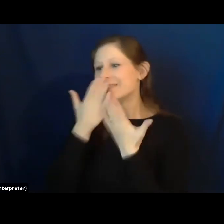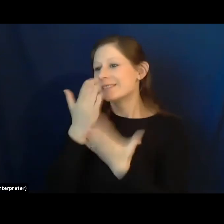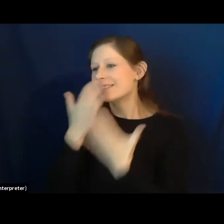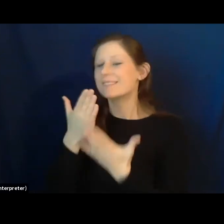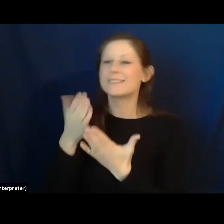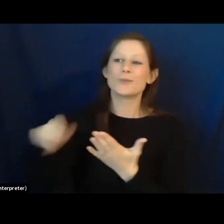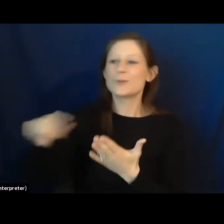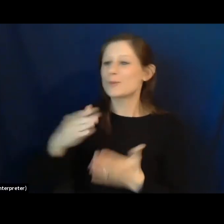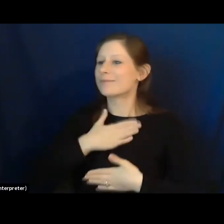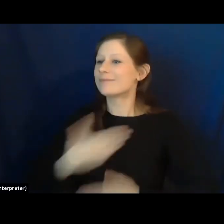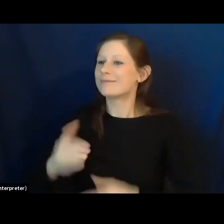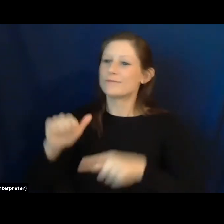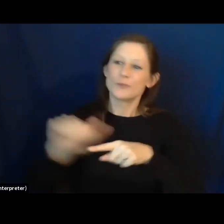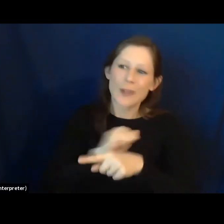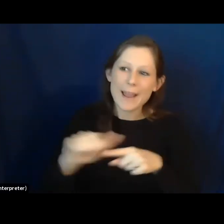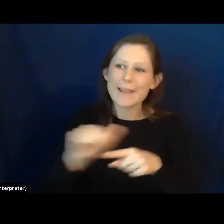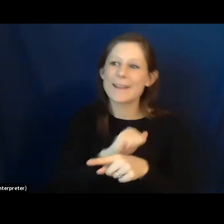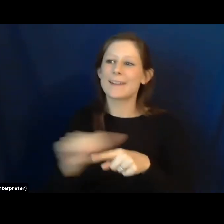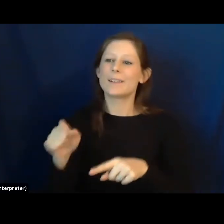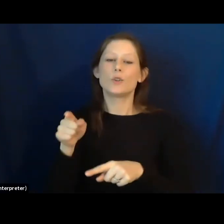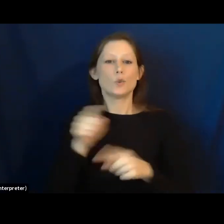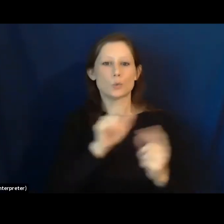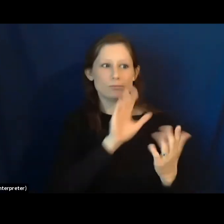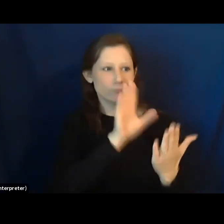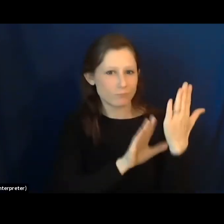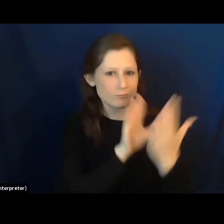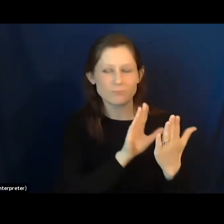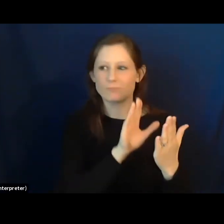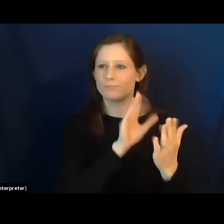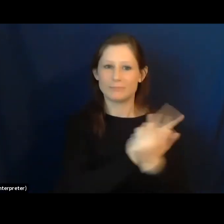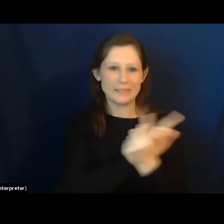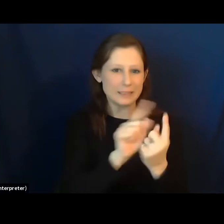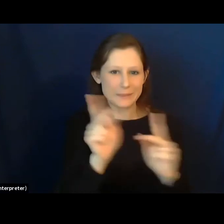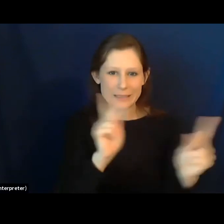train and being the front line amazing people that you are as well.